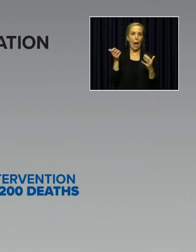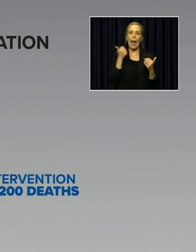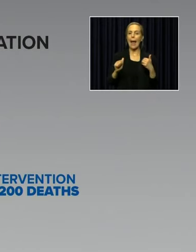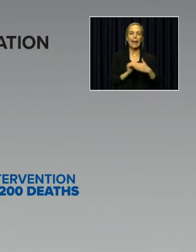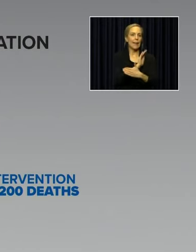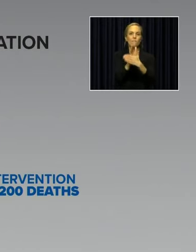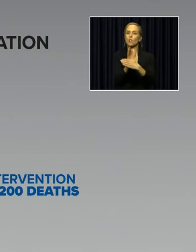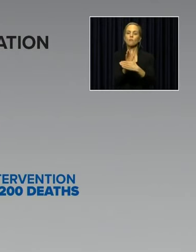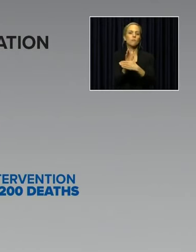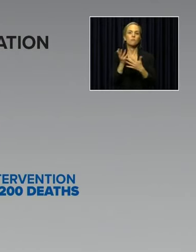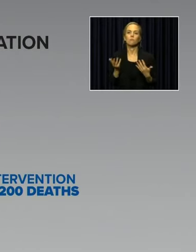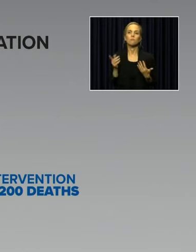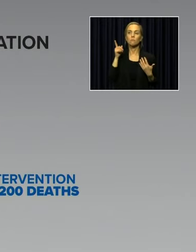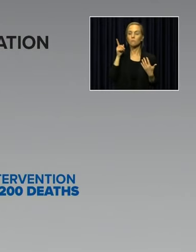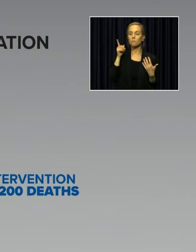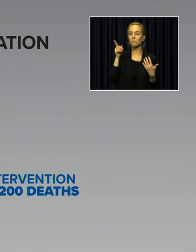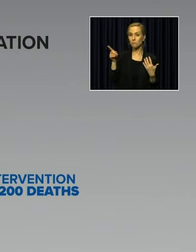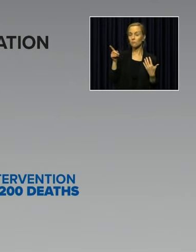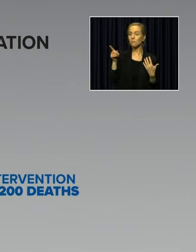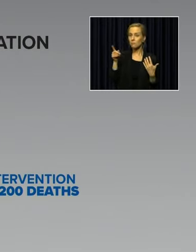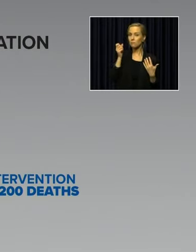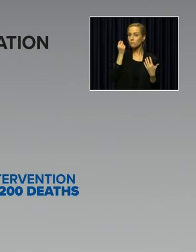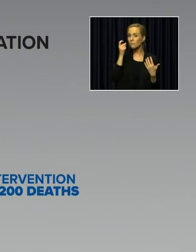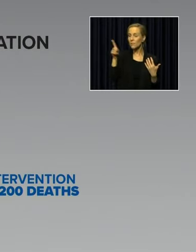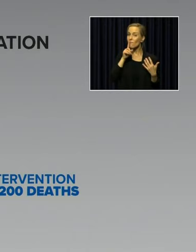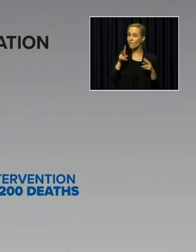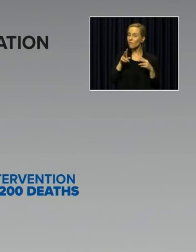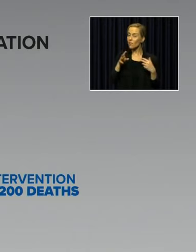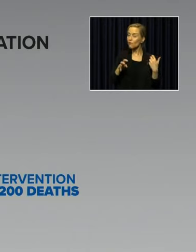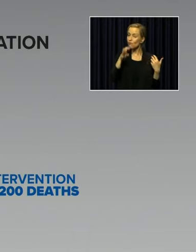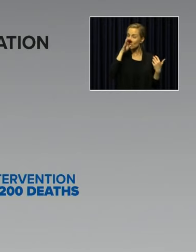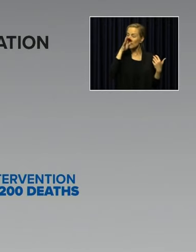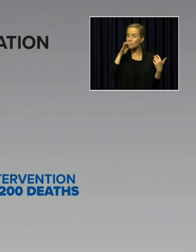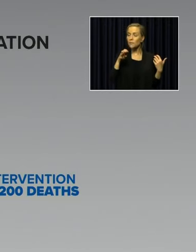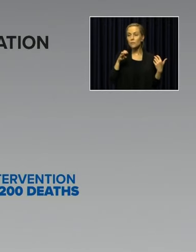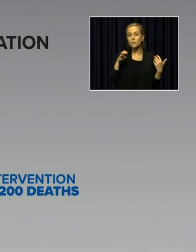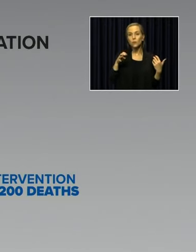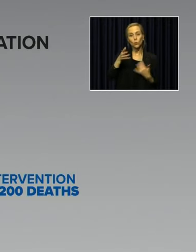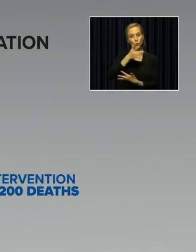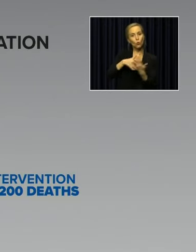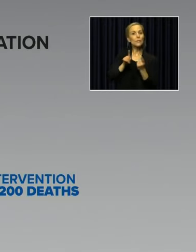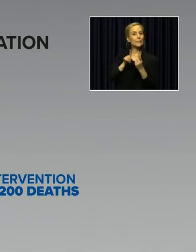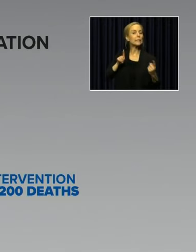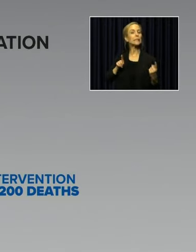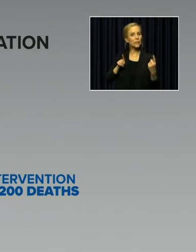THE DIFFERENCE HERE IN 11,000